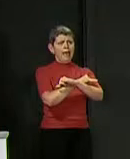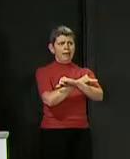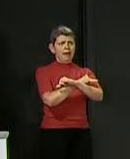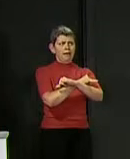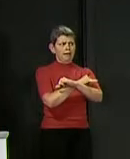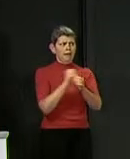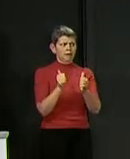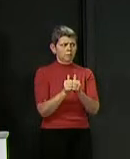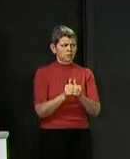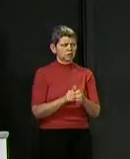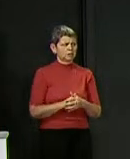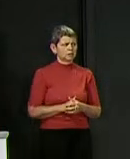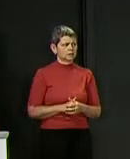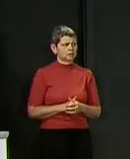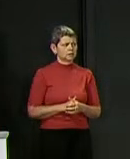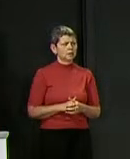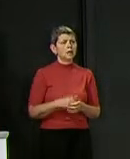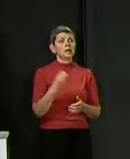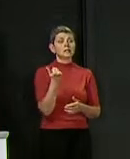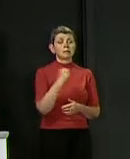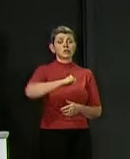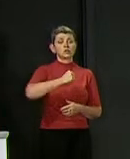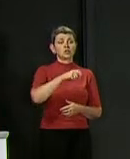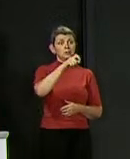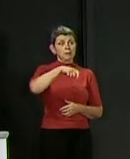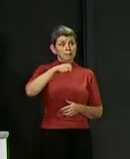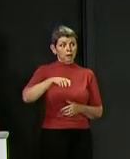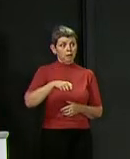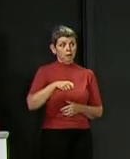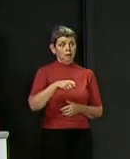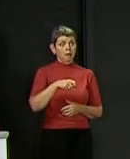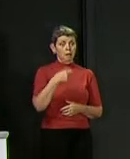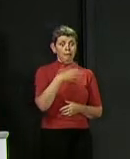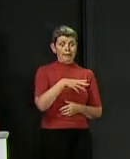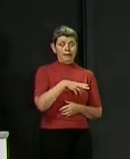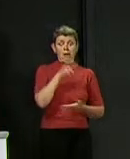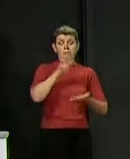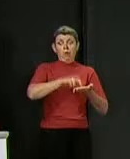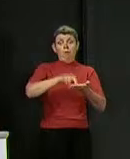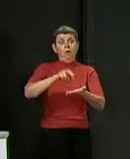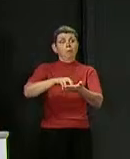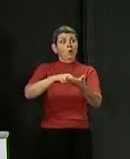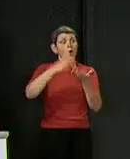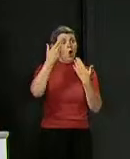we've heard of some Scots holidaymakers this morning already booking holidays to destinations